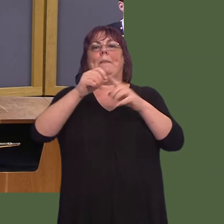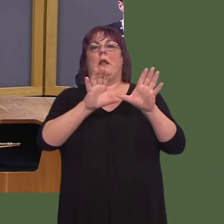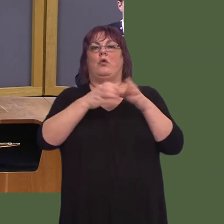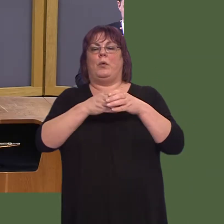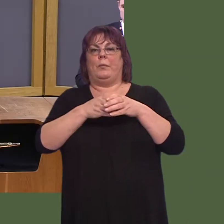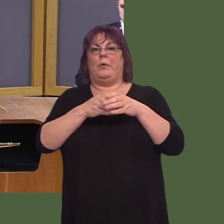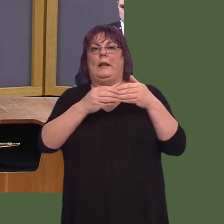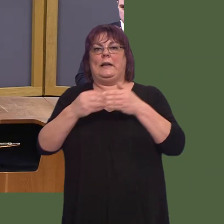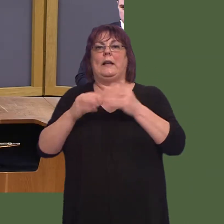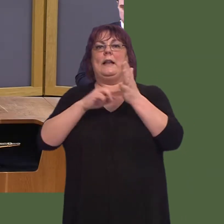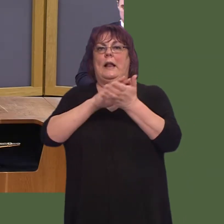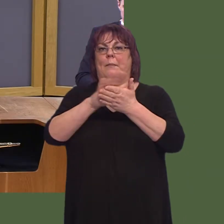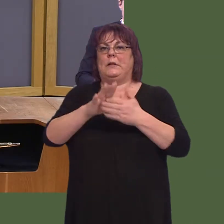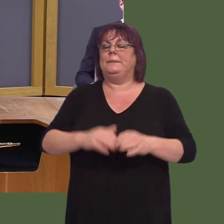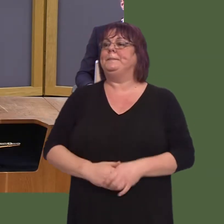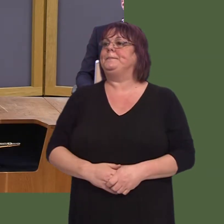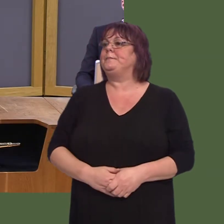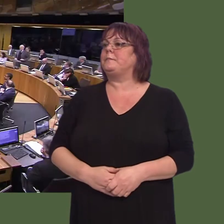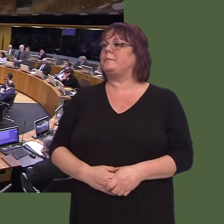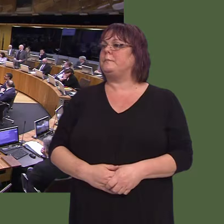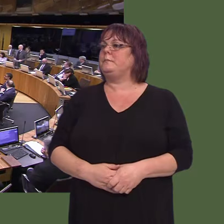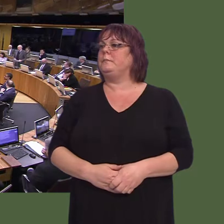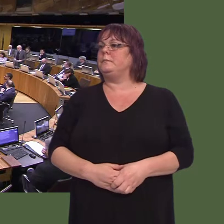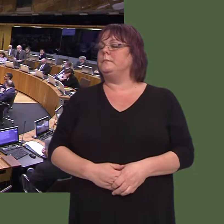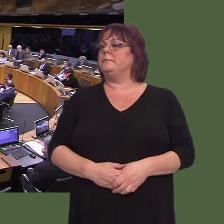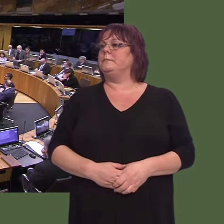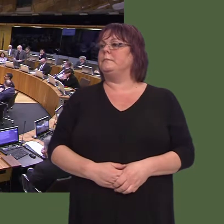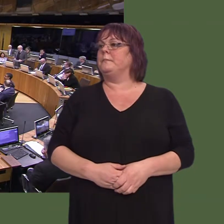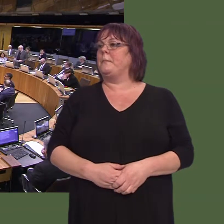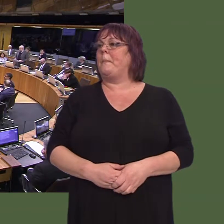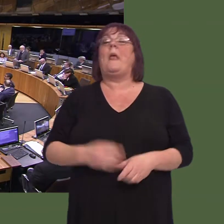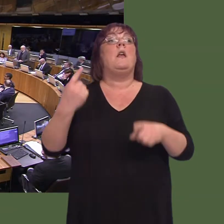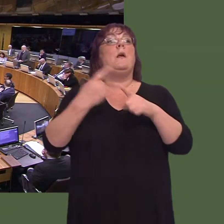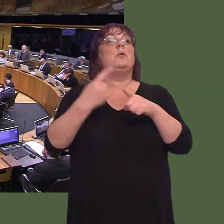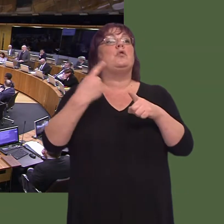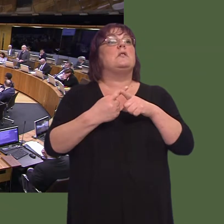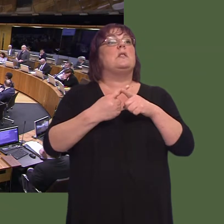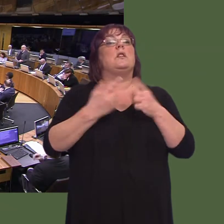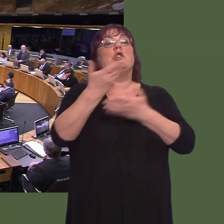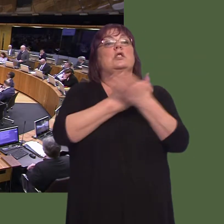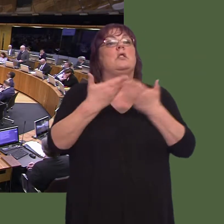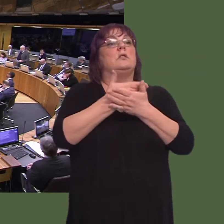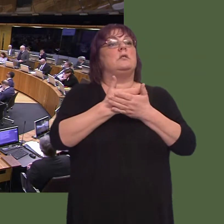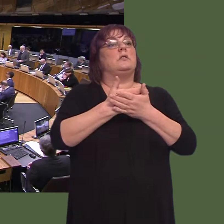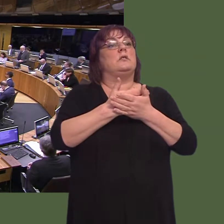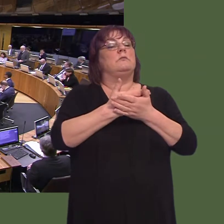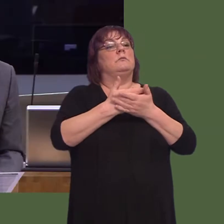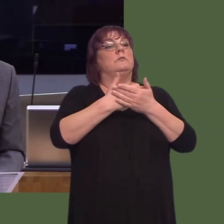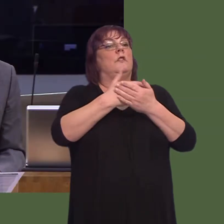group, Neil Hamilton. Neil Hamilton AM: Diolch yn fawr iawn, Llywydd. Emergency hospital consultants in Wales have recently written to the First Minister claiming